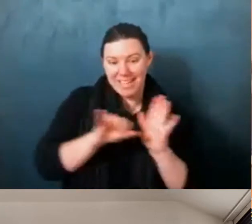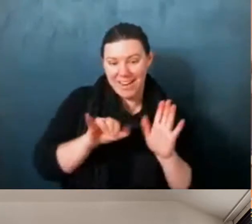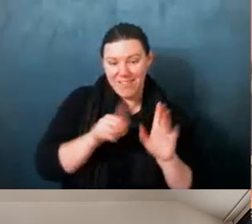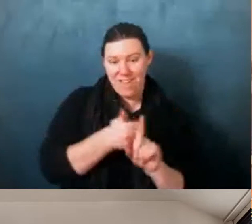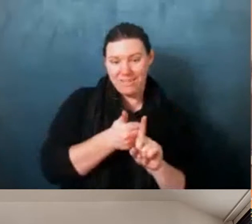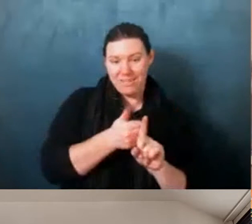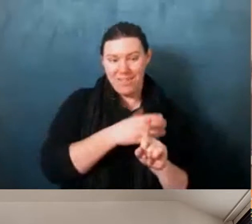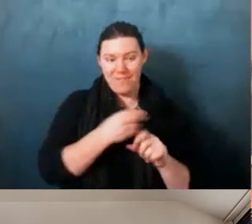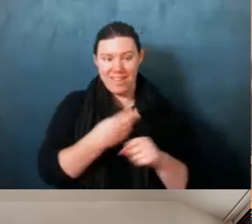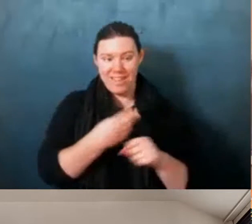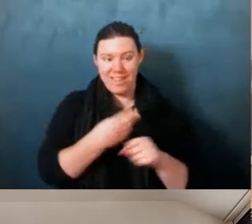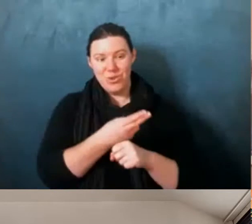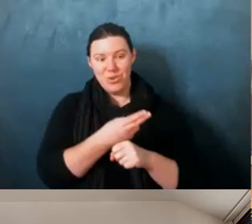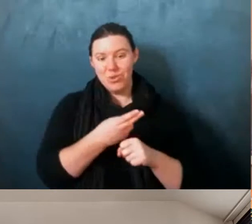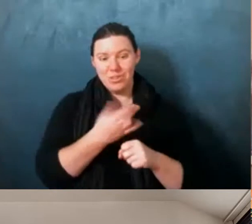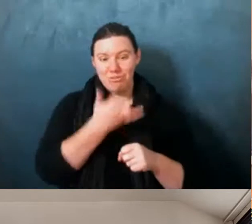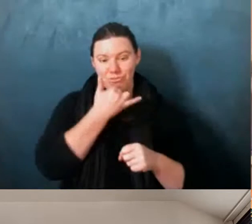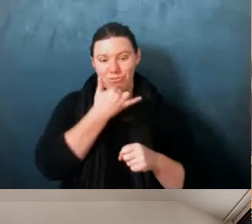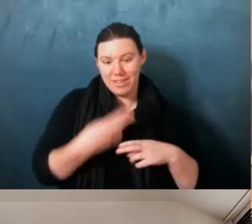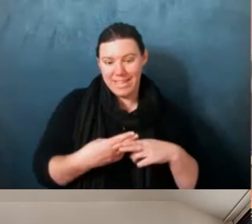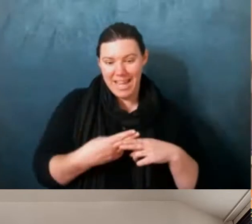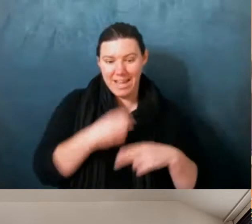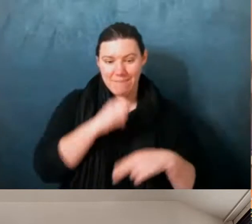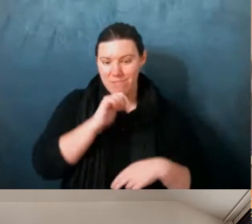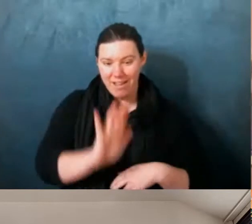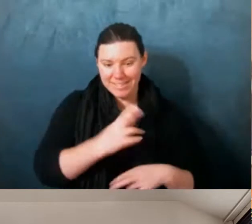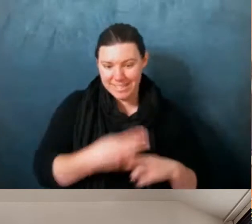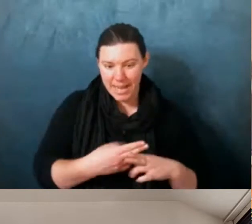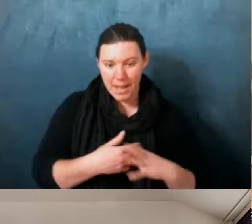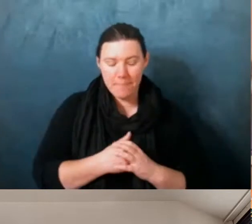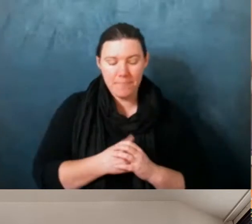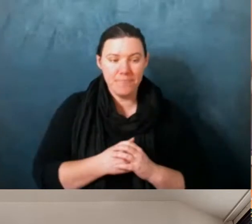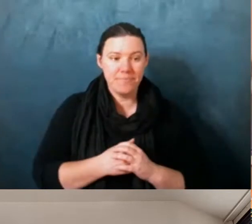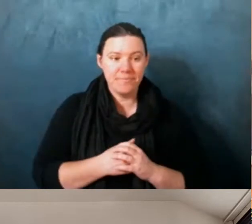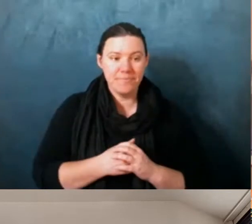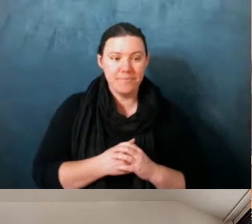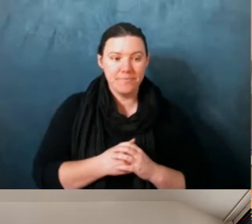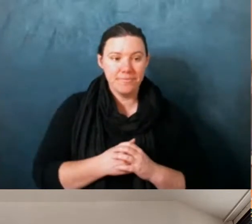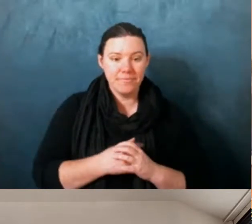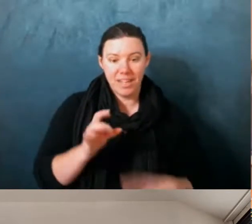and use a name that is not his own, and that is really traumatic for him.